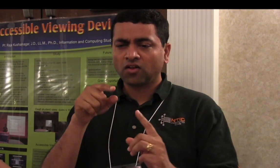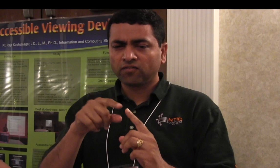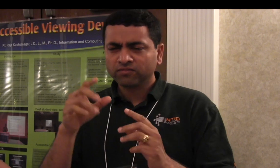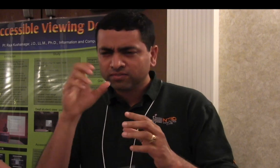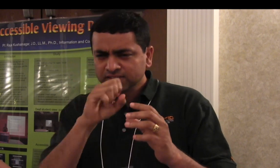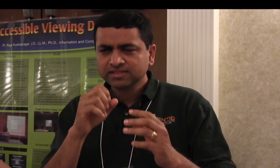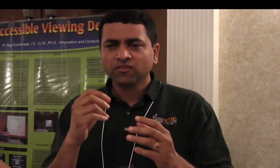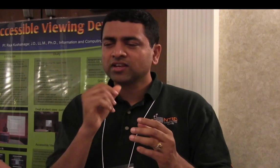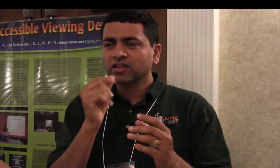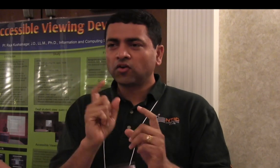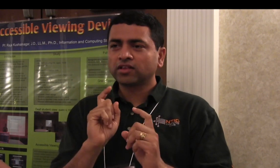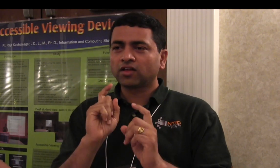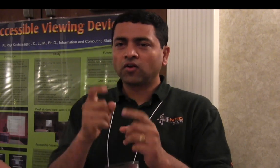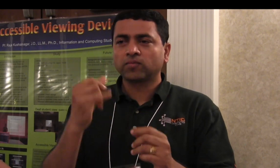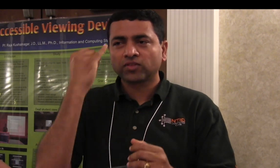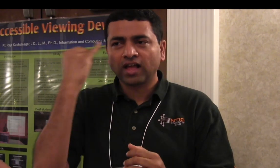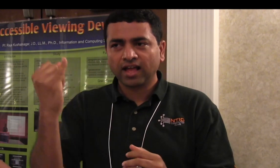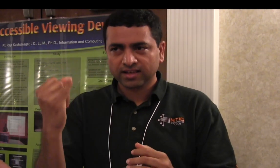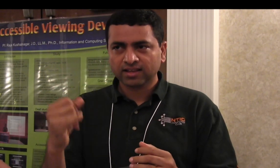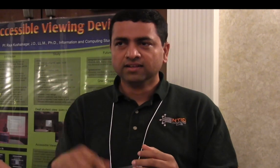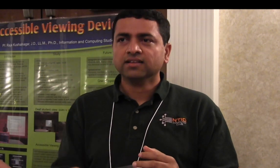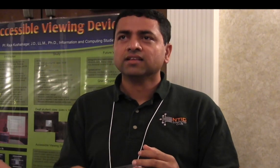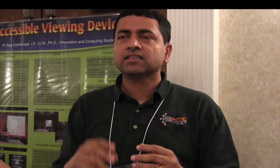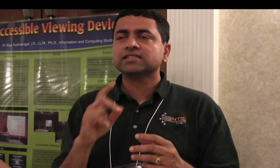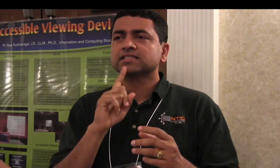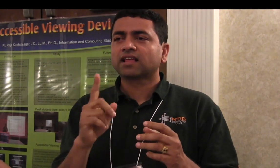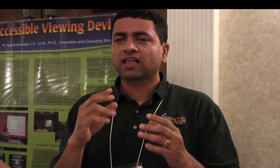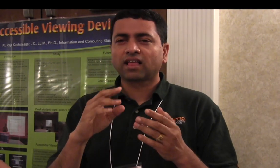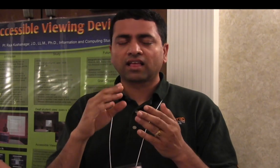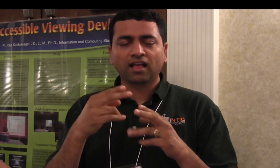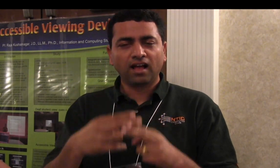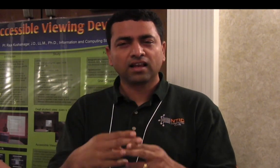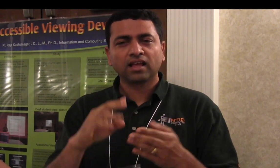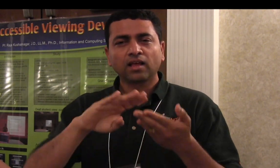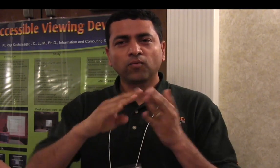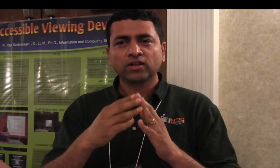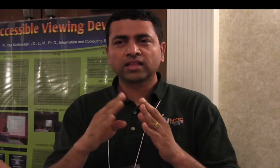If you have had a frustration all your life you might be able to think out of the box